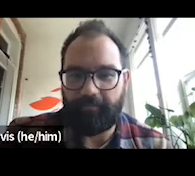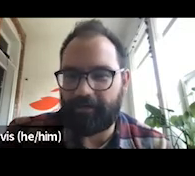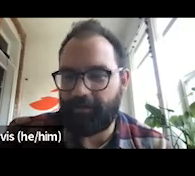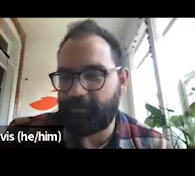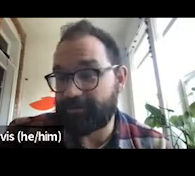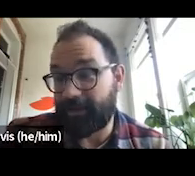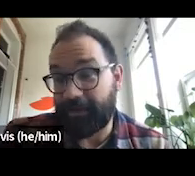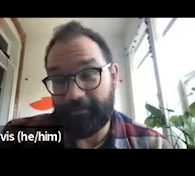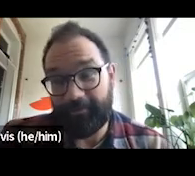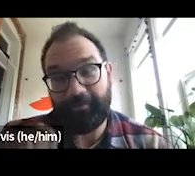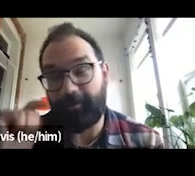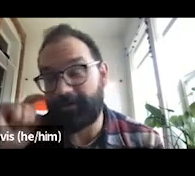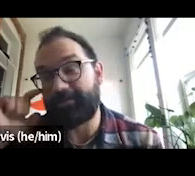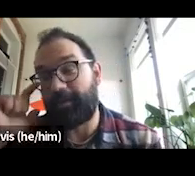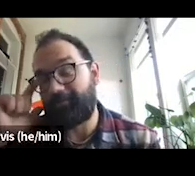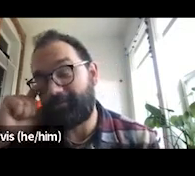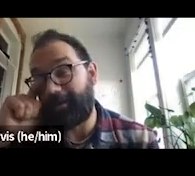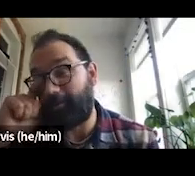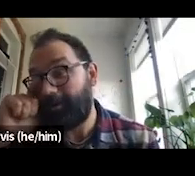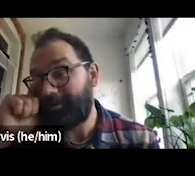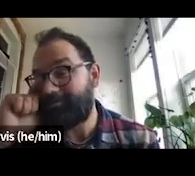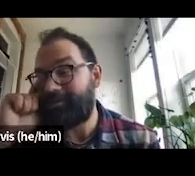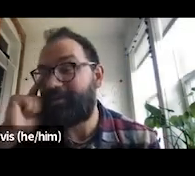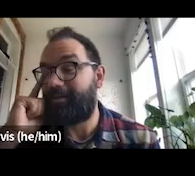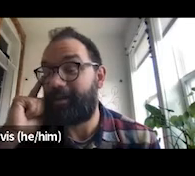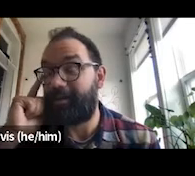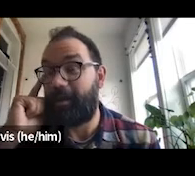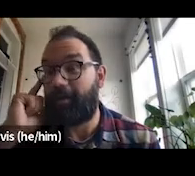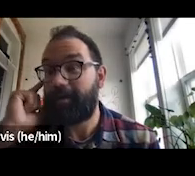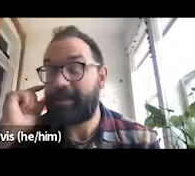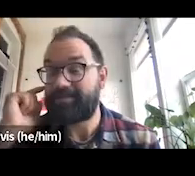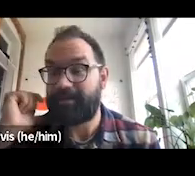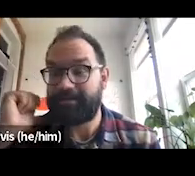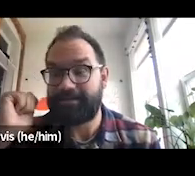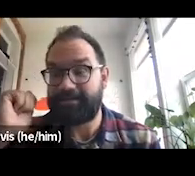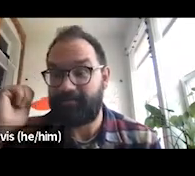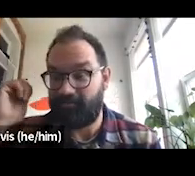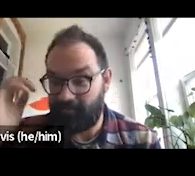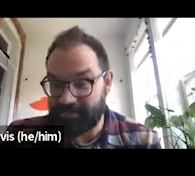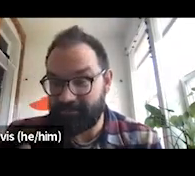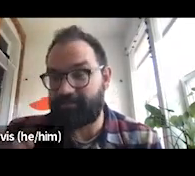Part of it too is like throwing some benefit, like what, in our case because it is a festival